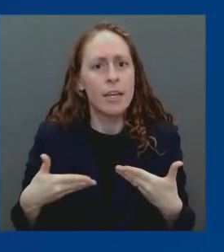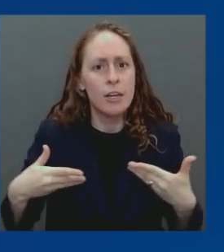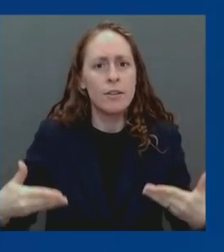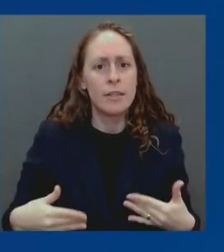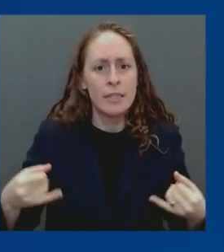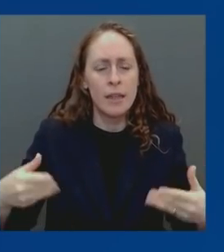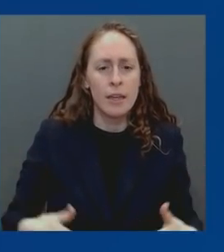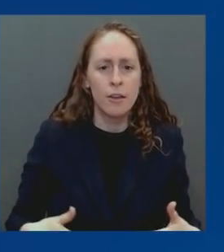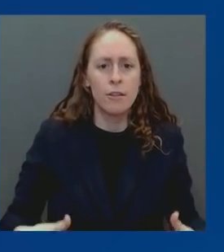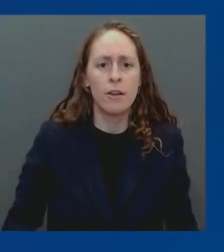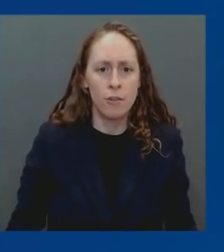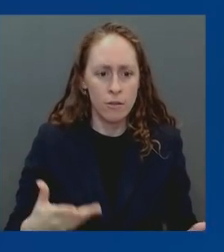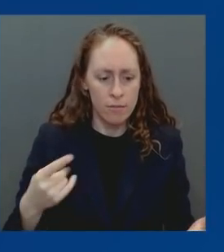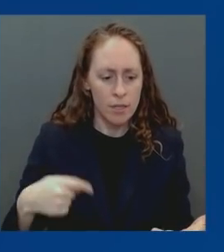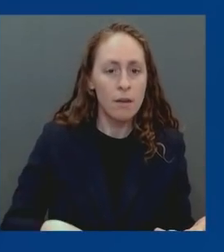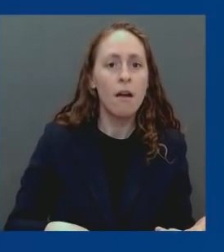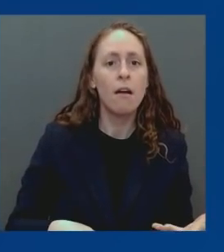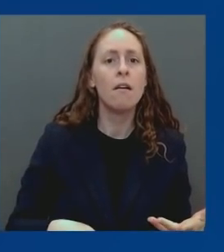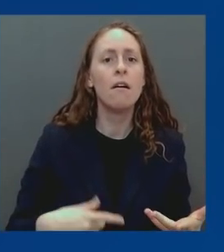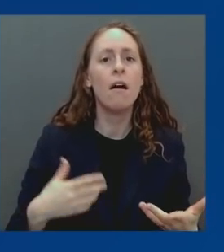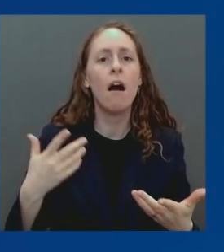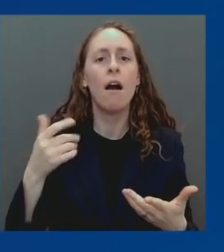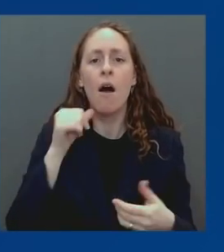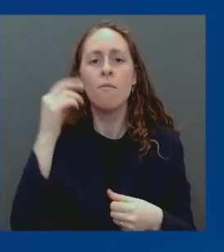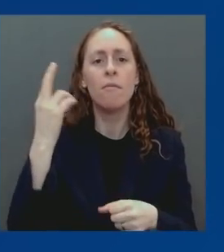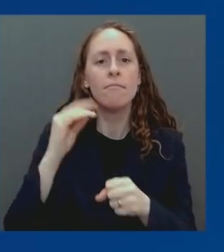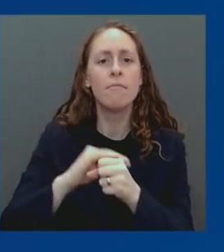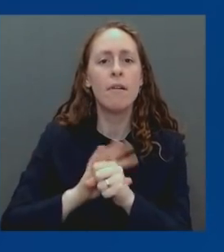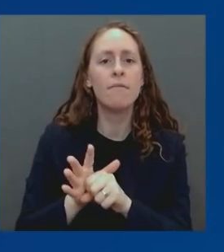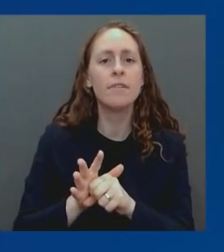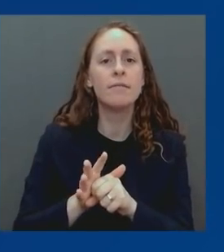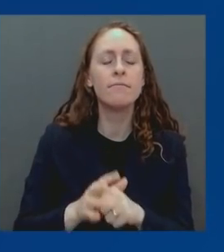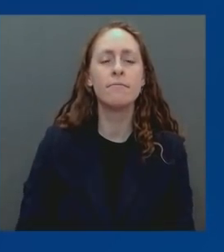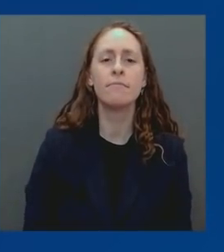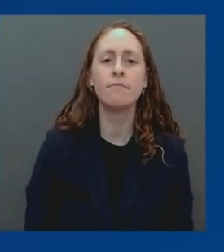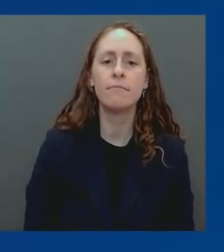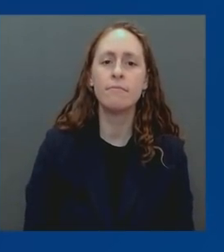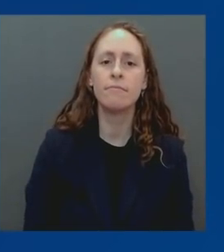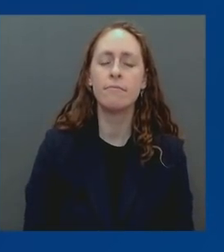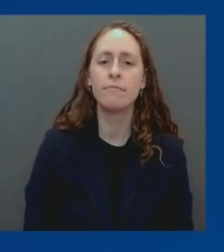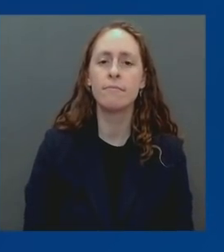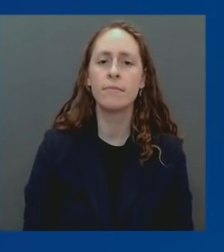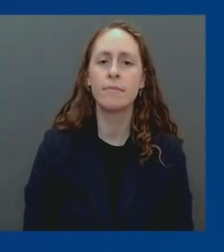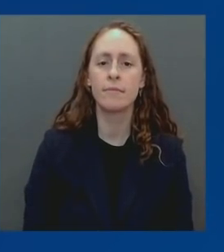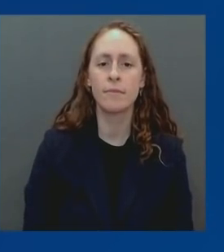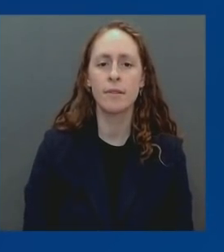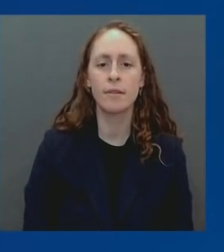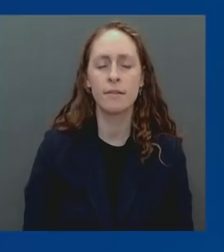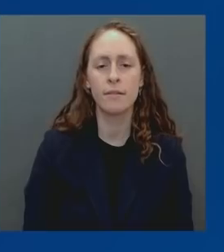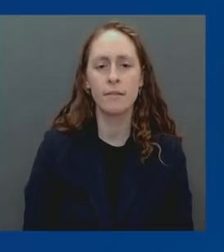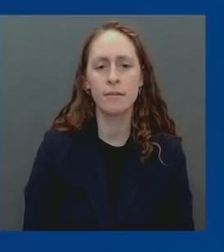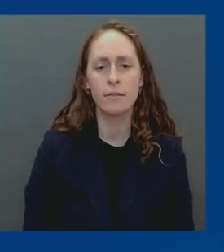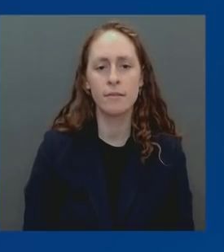some suggestions that it is an aberrant inflammatory response, perhaps some element of autoimmunity,